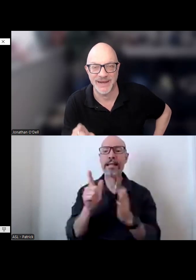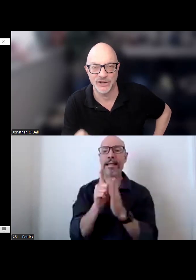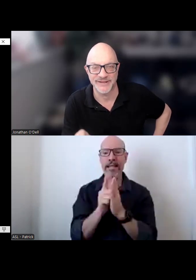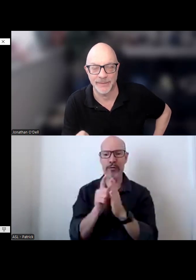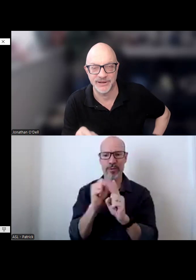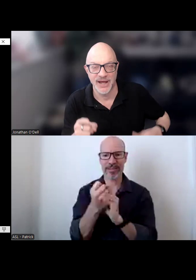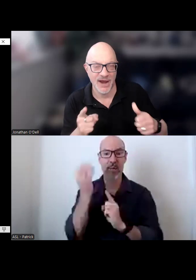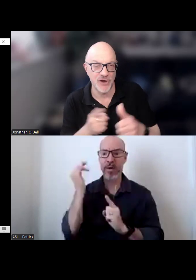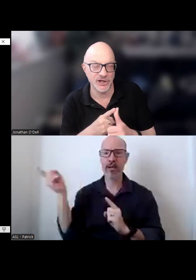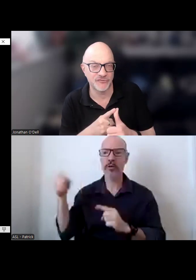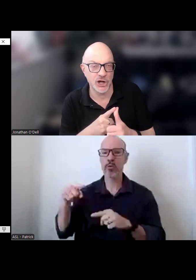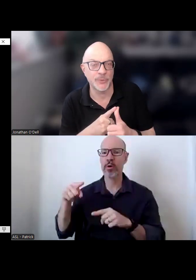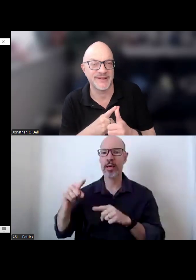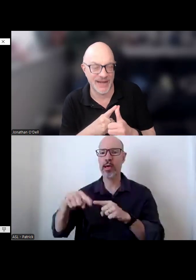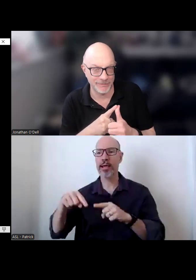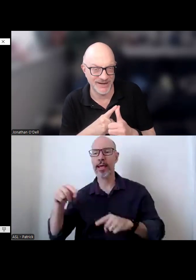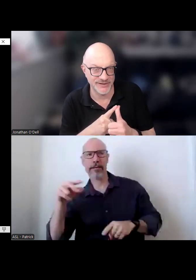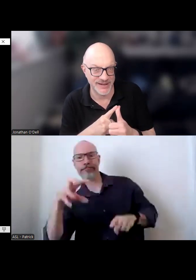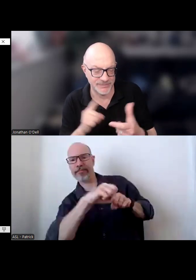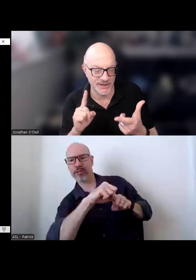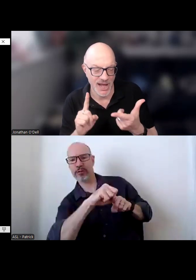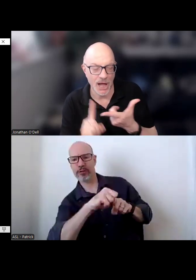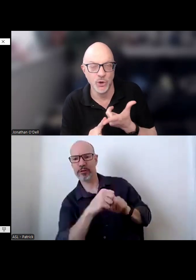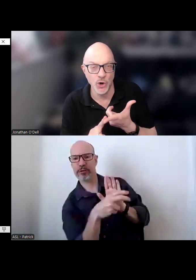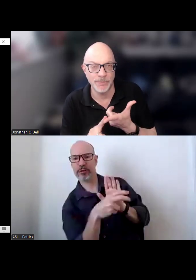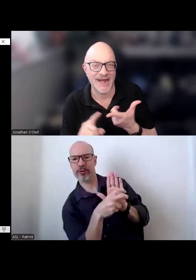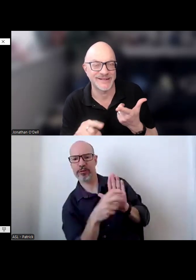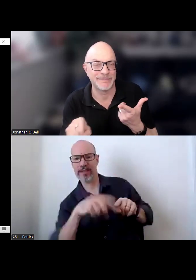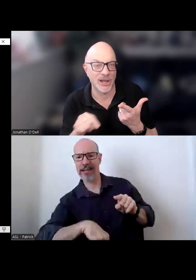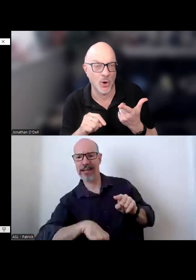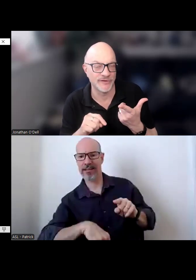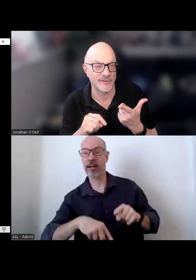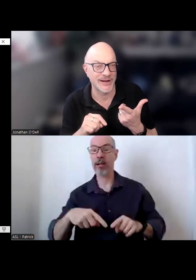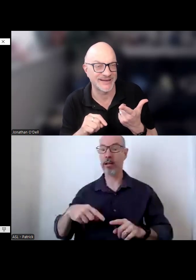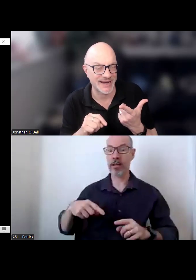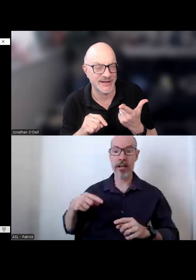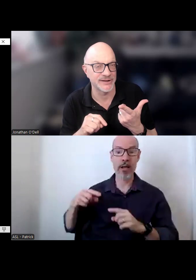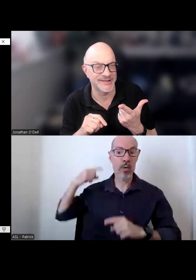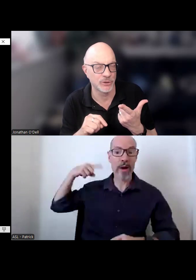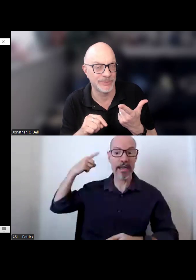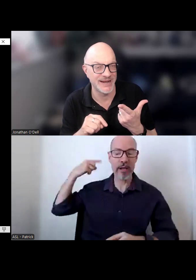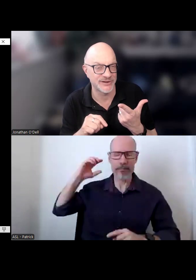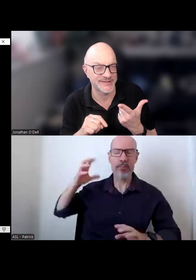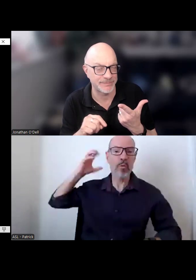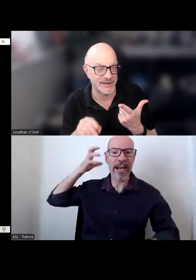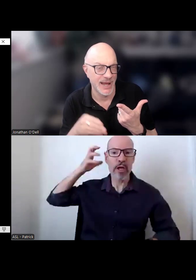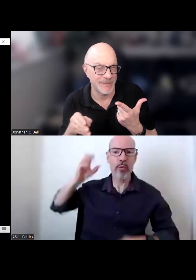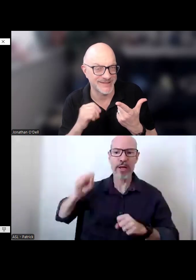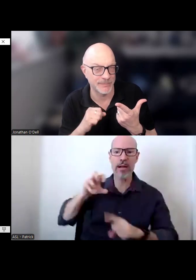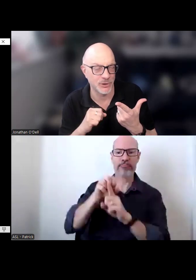Because this cannot be Radio frequency can be A loop has spillover and